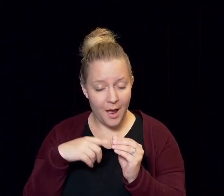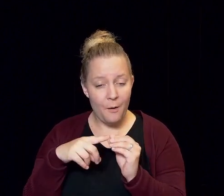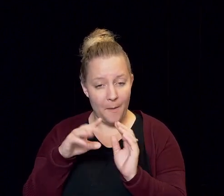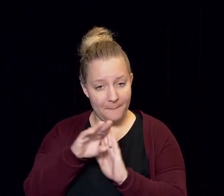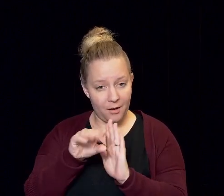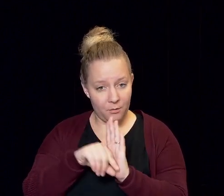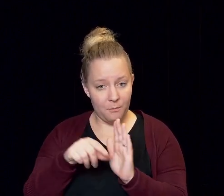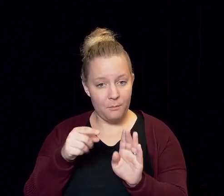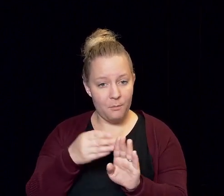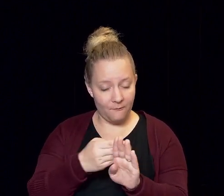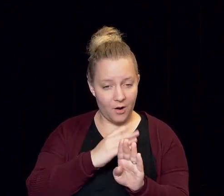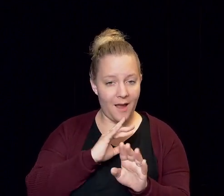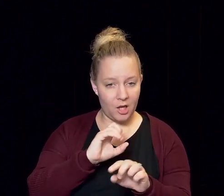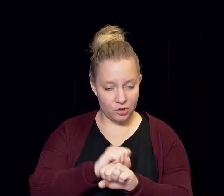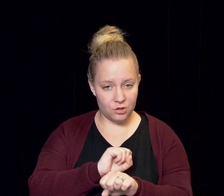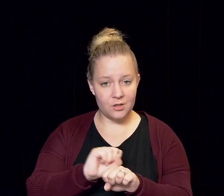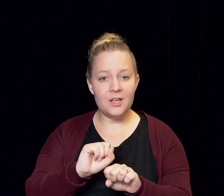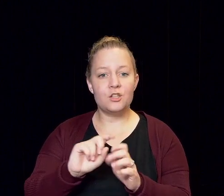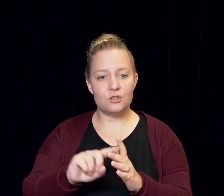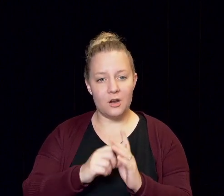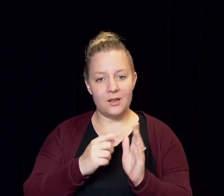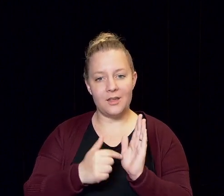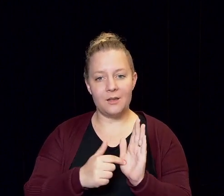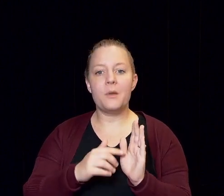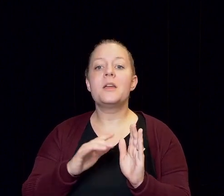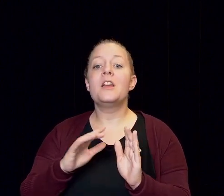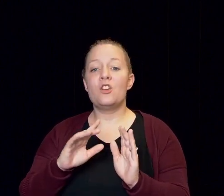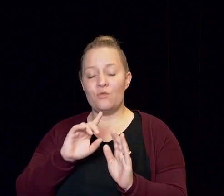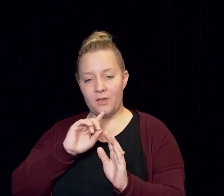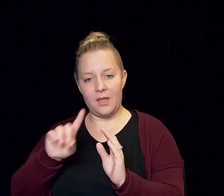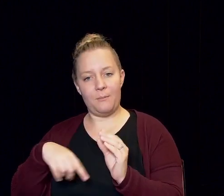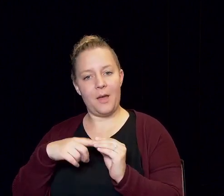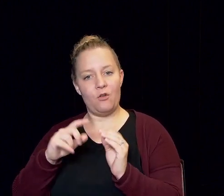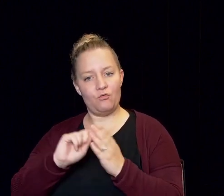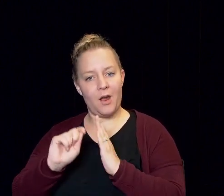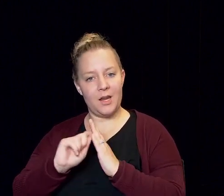we actually get into the example and that's about writing equations. Please make sure to mark that so